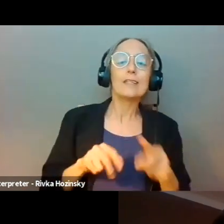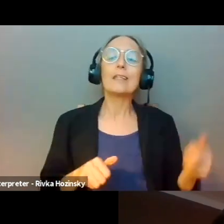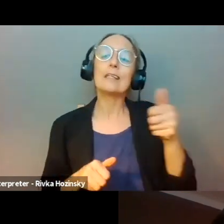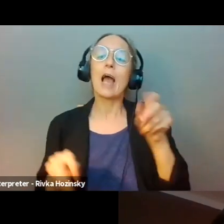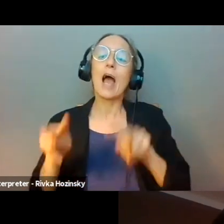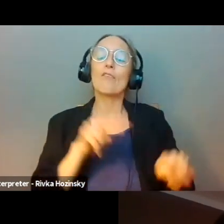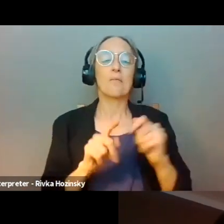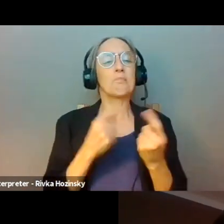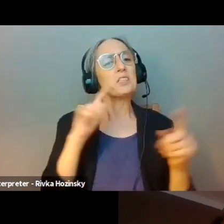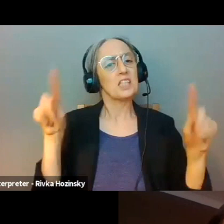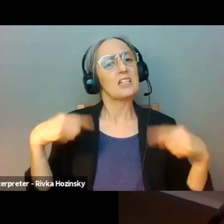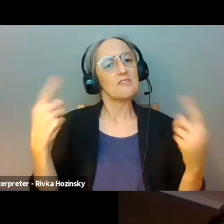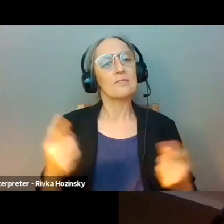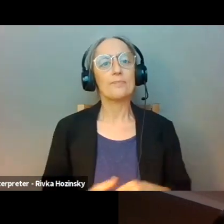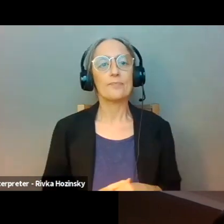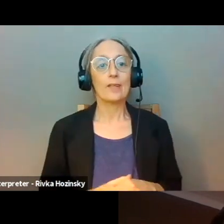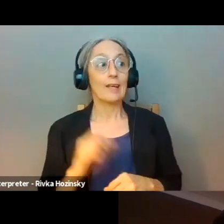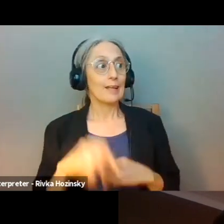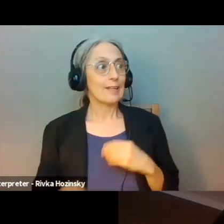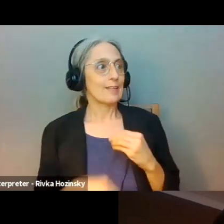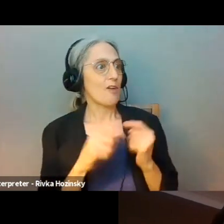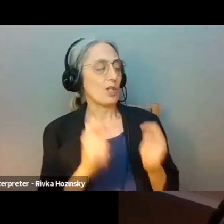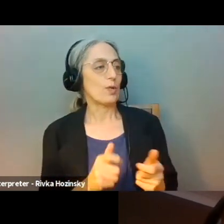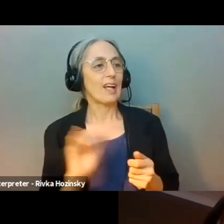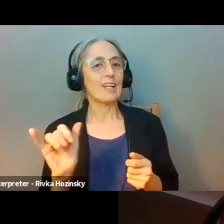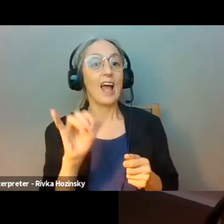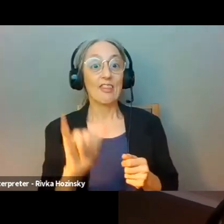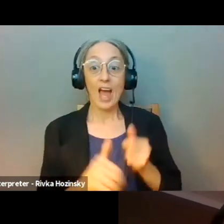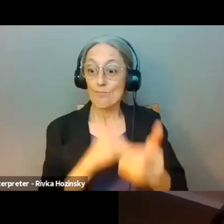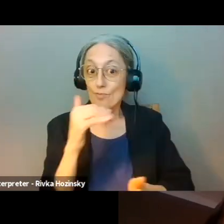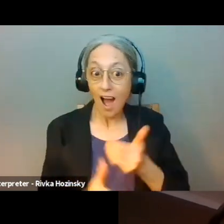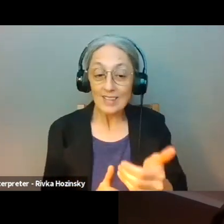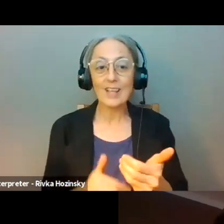Yeah, I would say just really quickly it's that process in itself, it’s the-